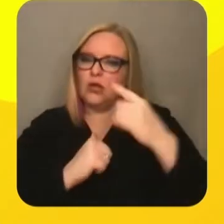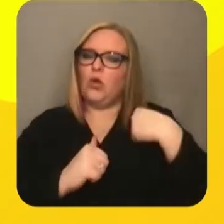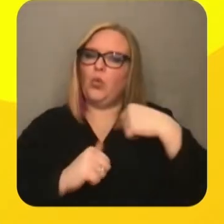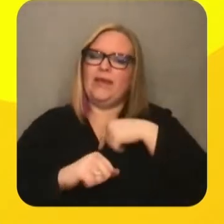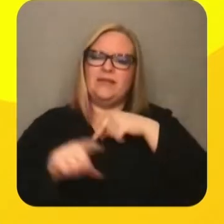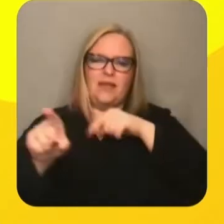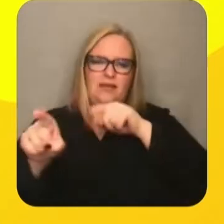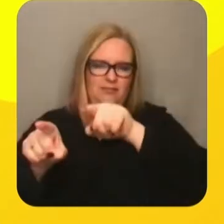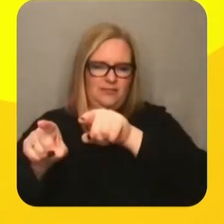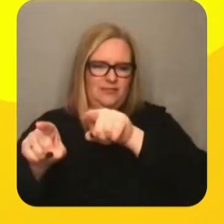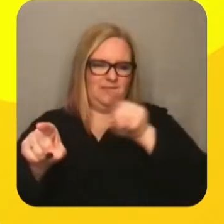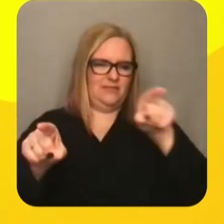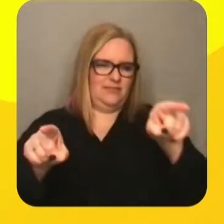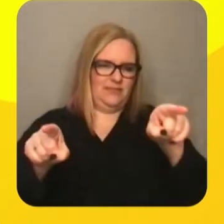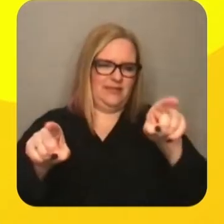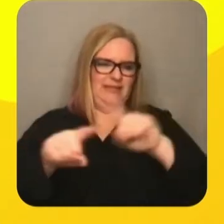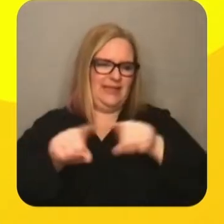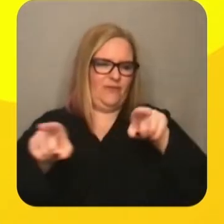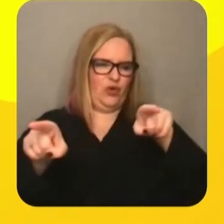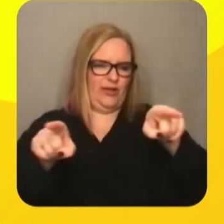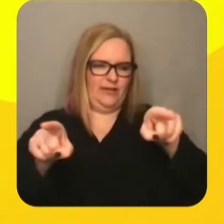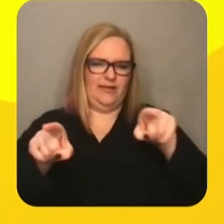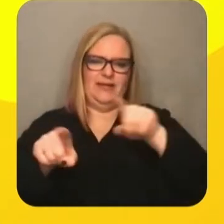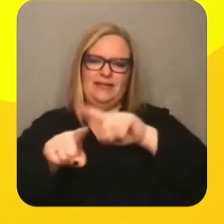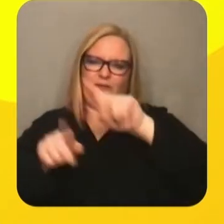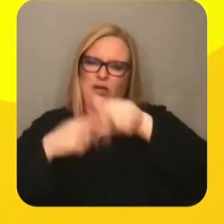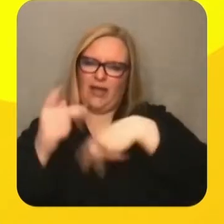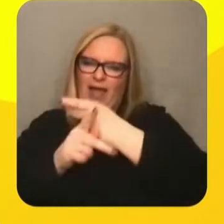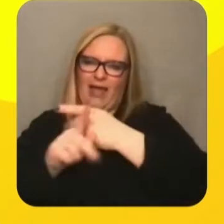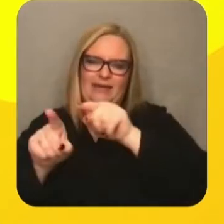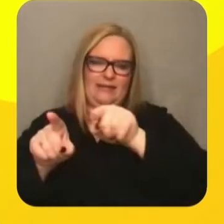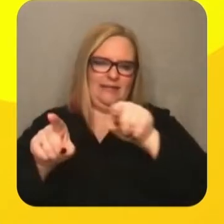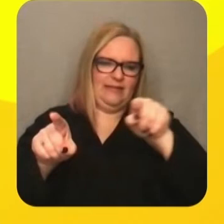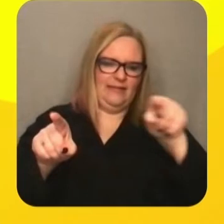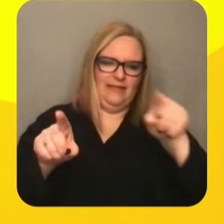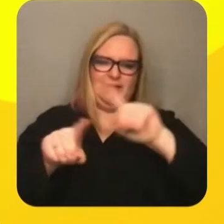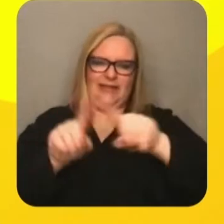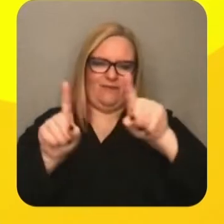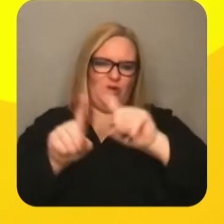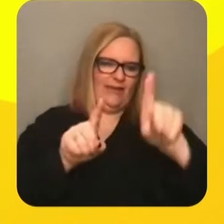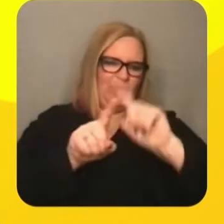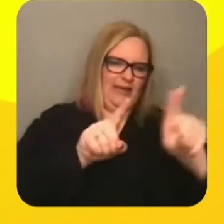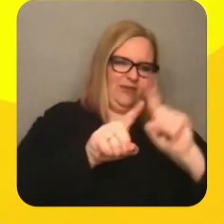This is like Granny Smith and this is like a crisp. And you have all these different things that you're comparing.